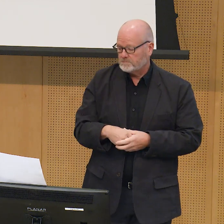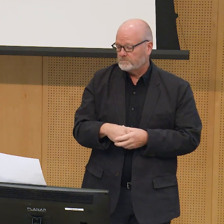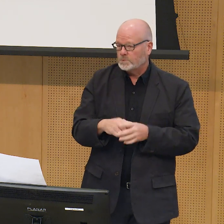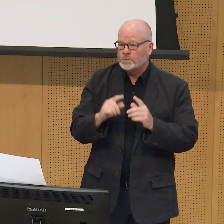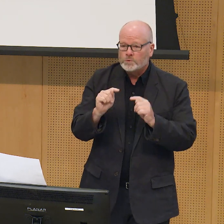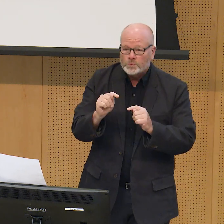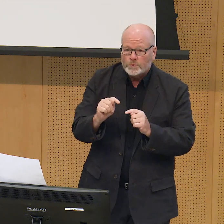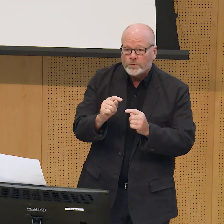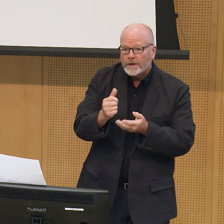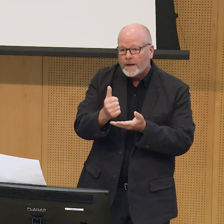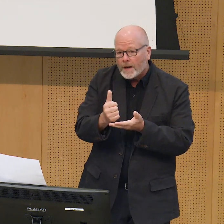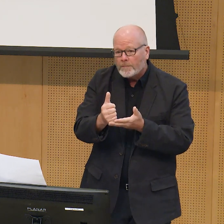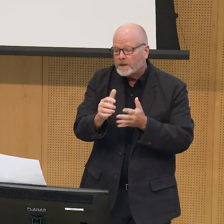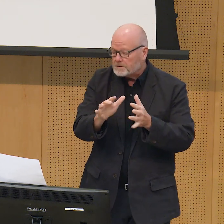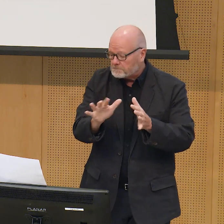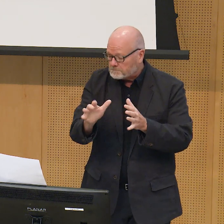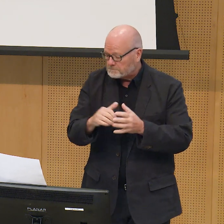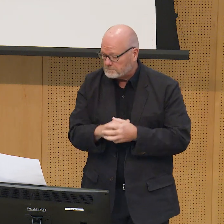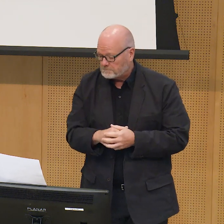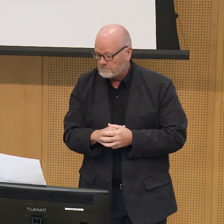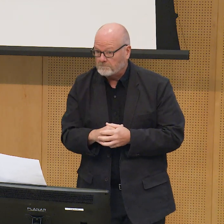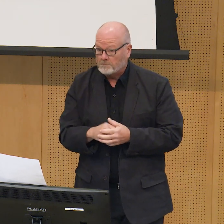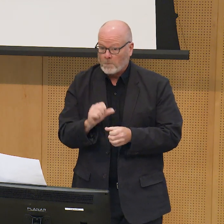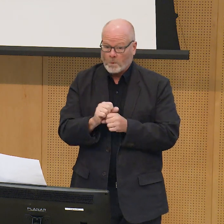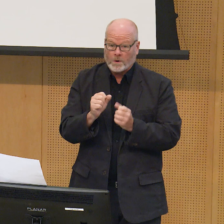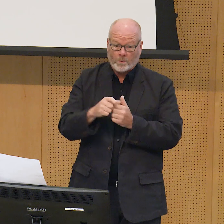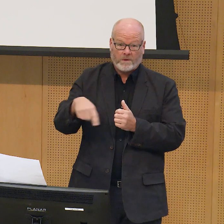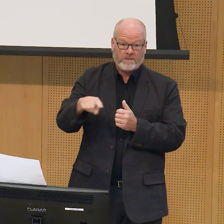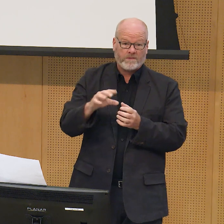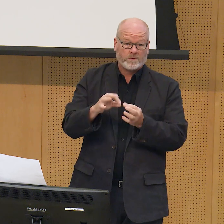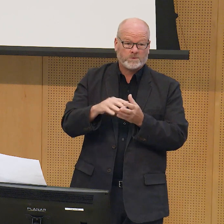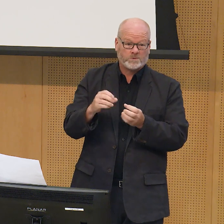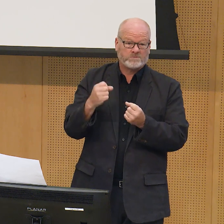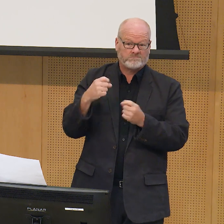I work with interpreting students, providing tutoring services and what not,